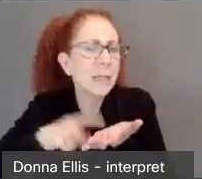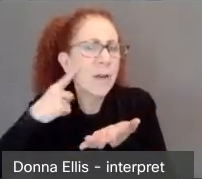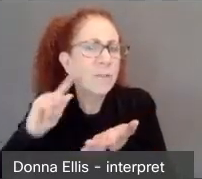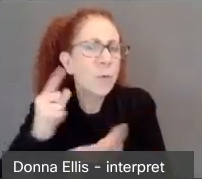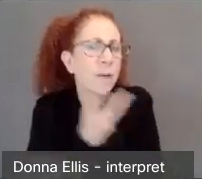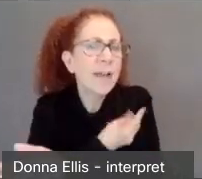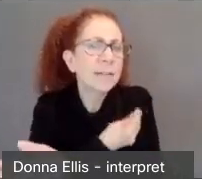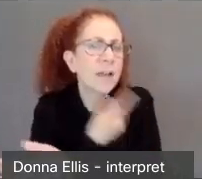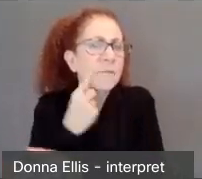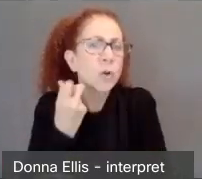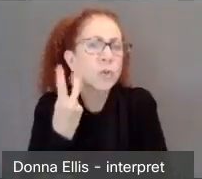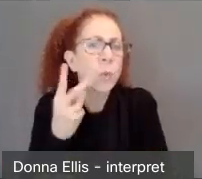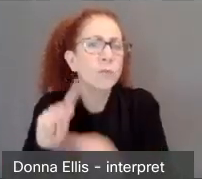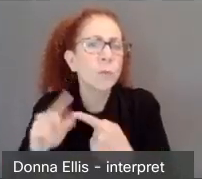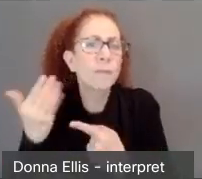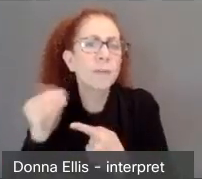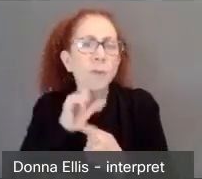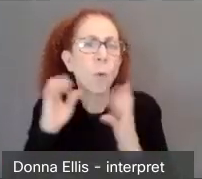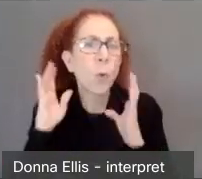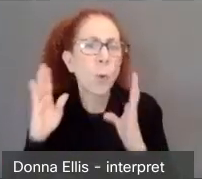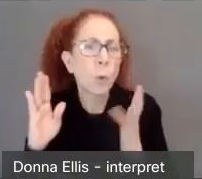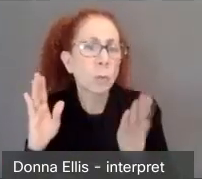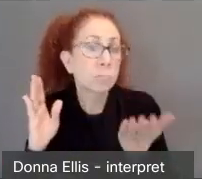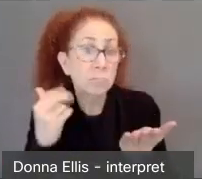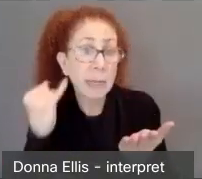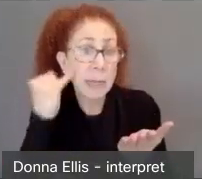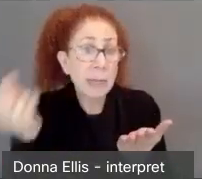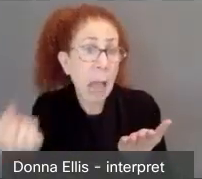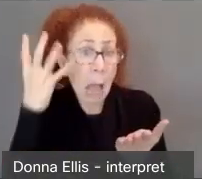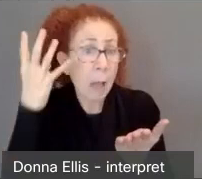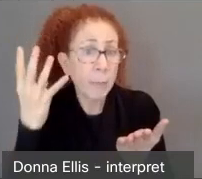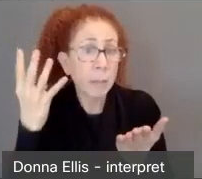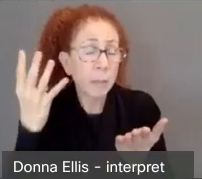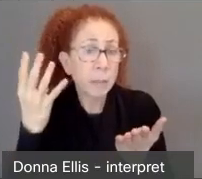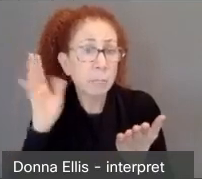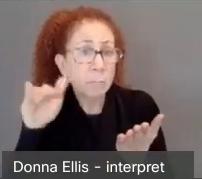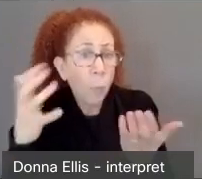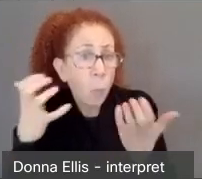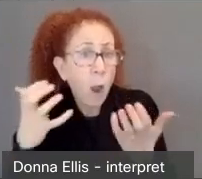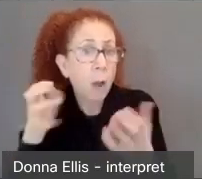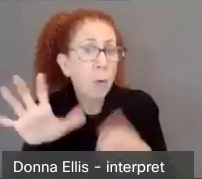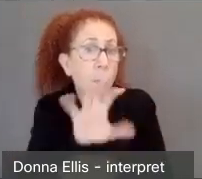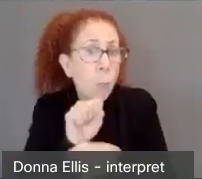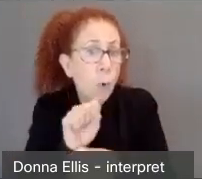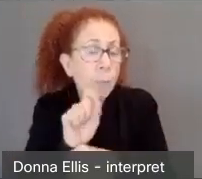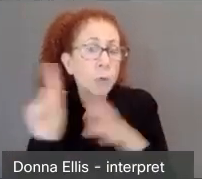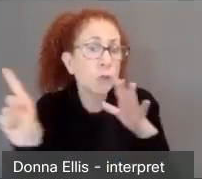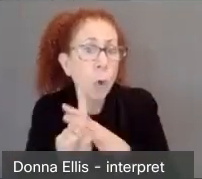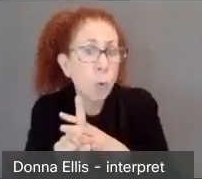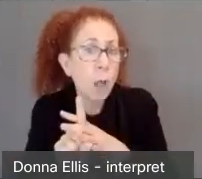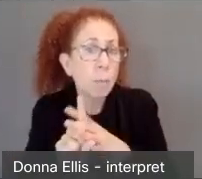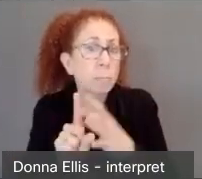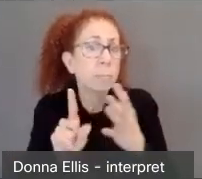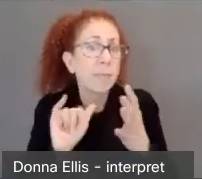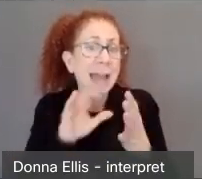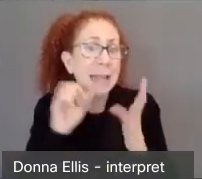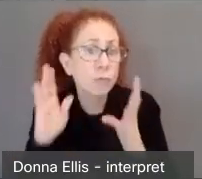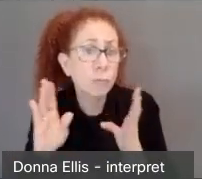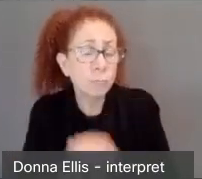for 12 to 15-year-olds? Any idea of how many people have made appointments or if anybody showed up in that age group yet to any of your clinics?